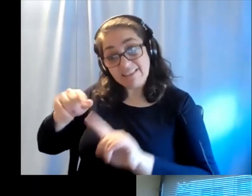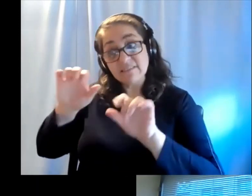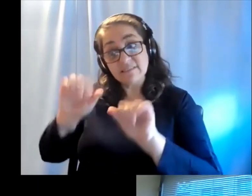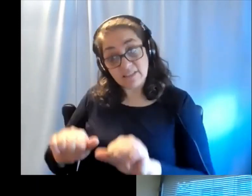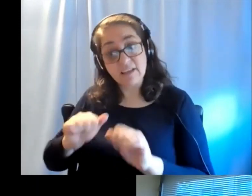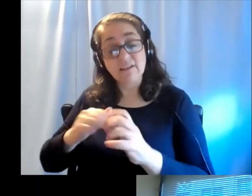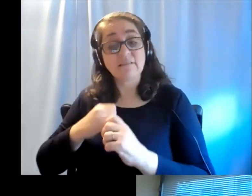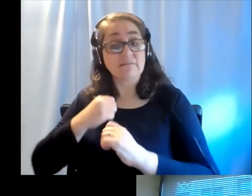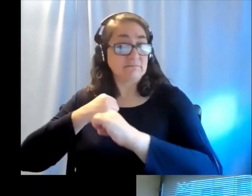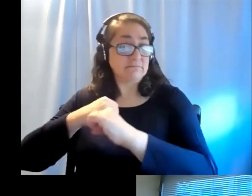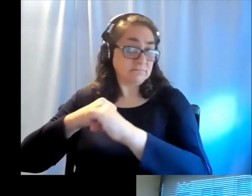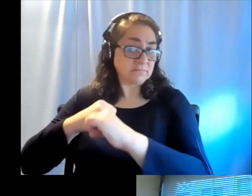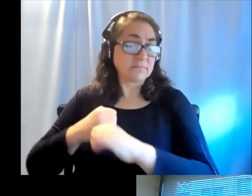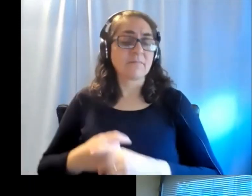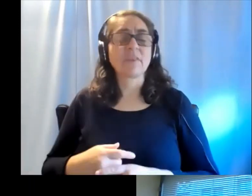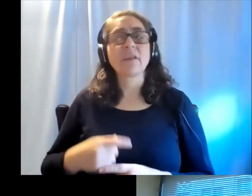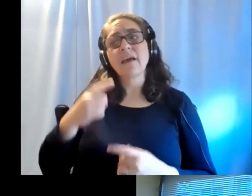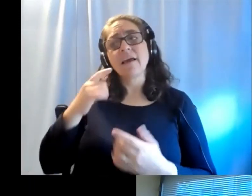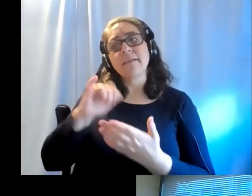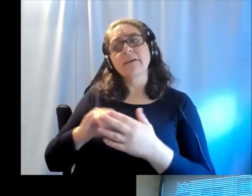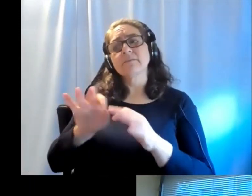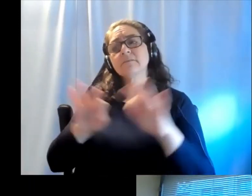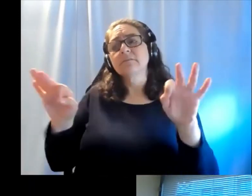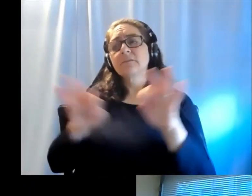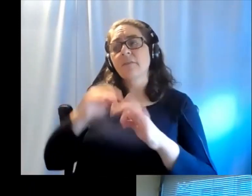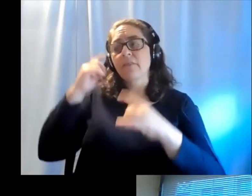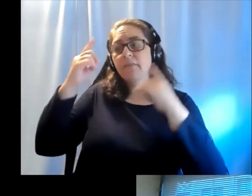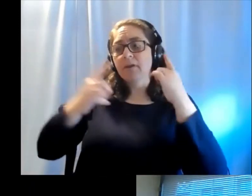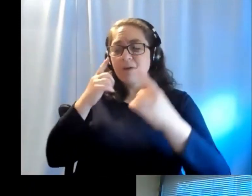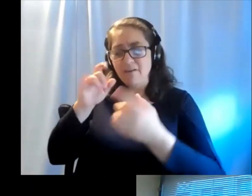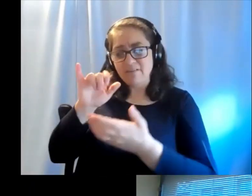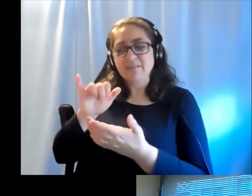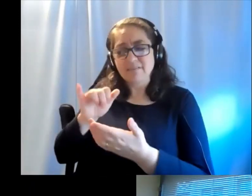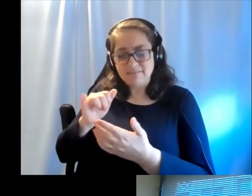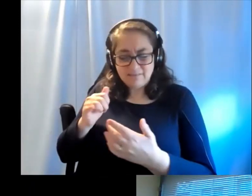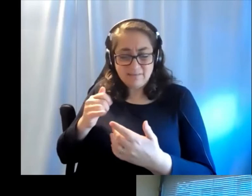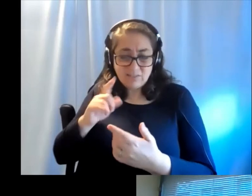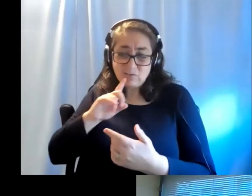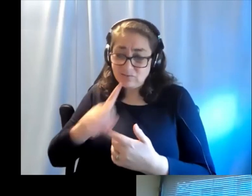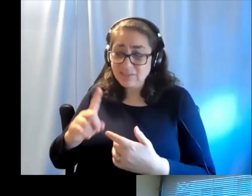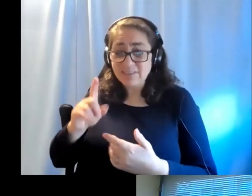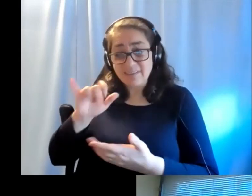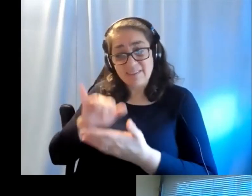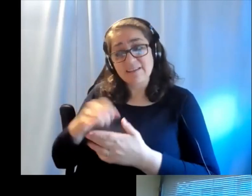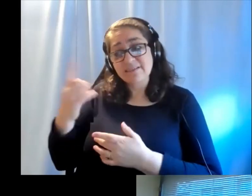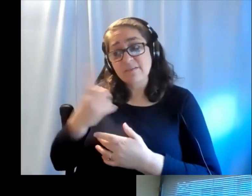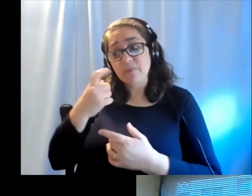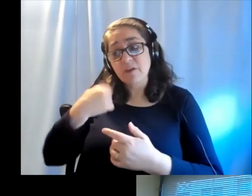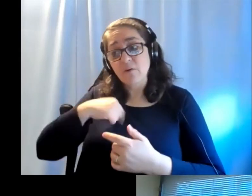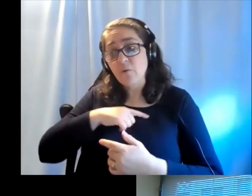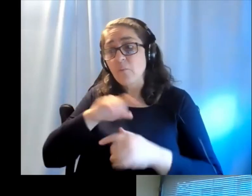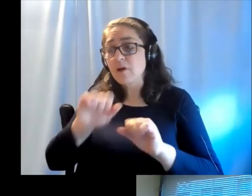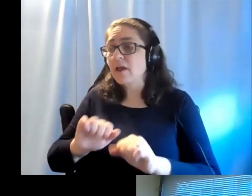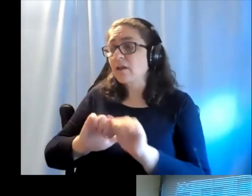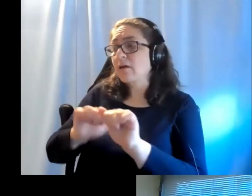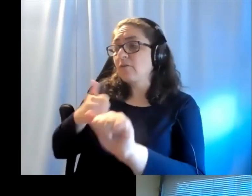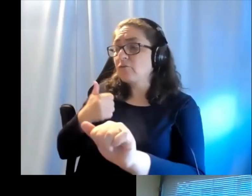At the end of the day, you know, this is something that we can avoid. So, thank you so much for joining us today.